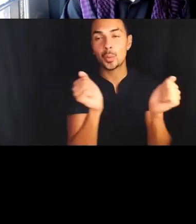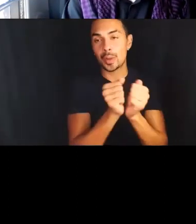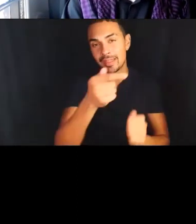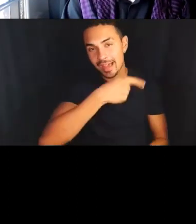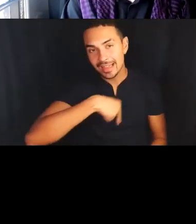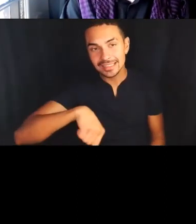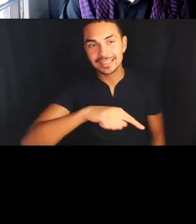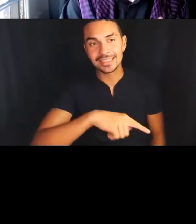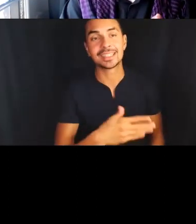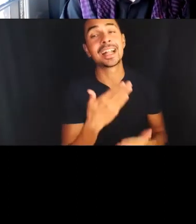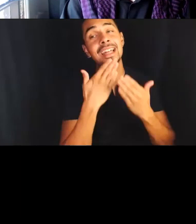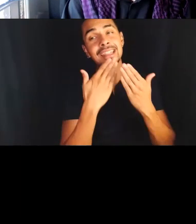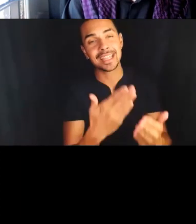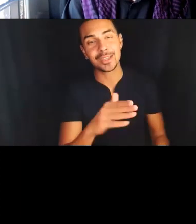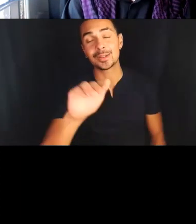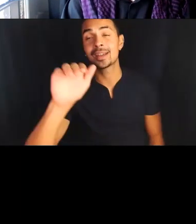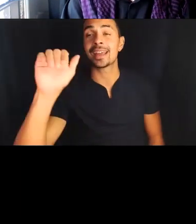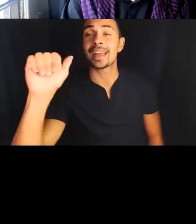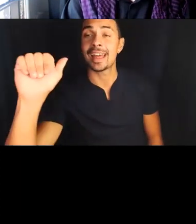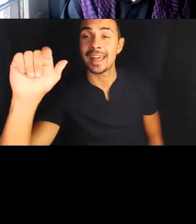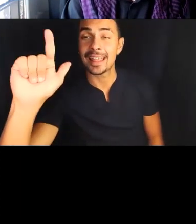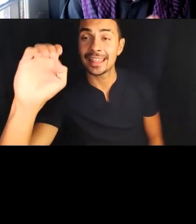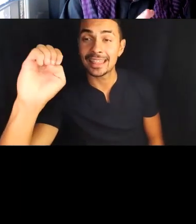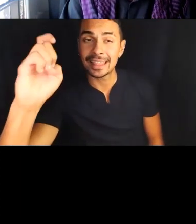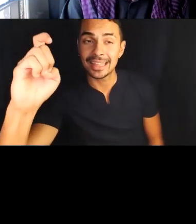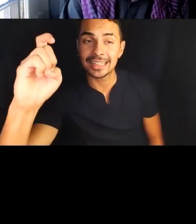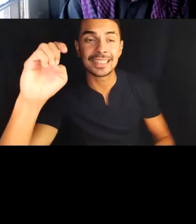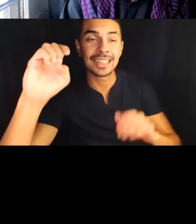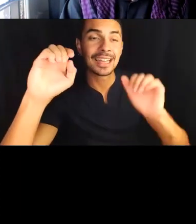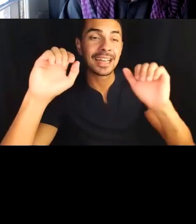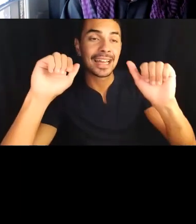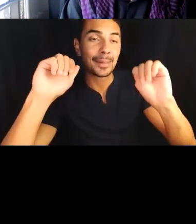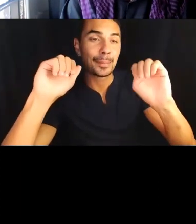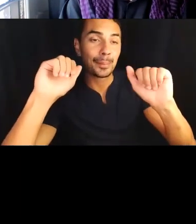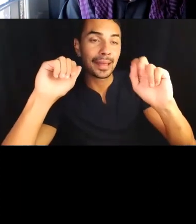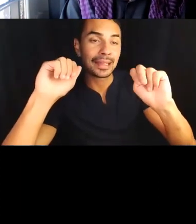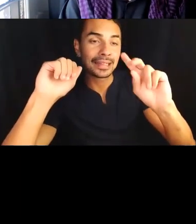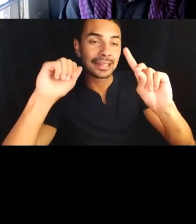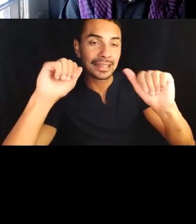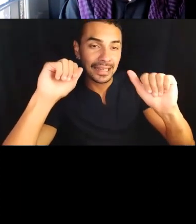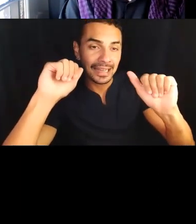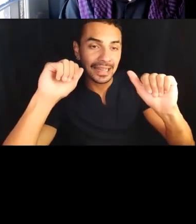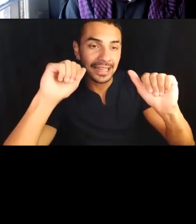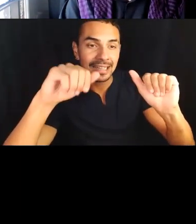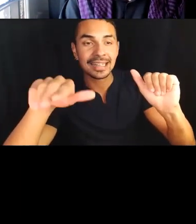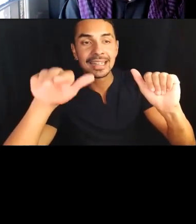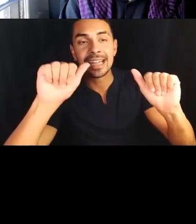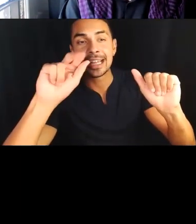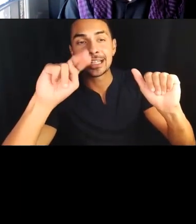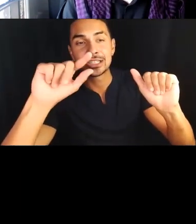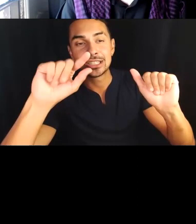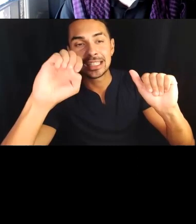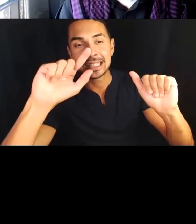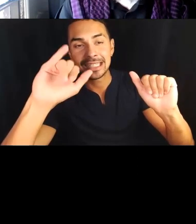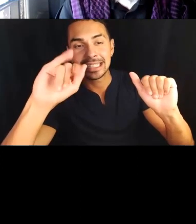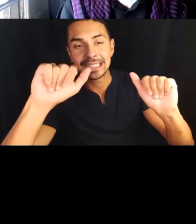So Alex Kapitan, Amanda Gould, Angelita, whose last name I always mess up, so I'm not even gonna try,